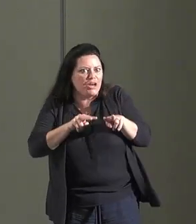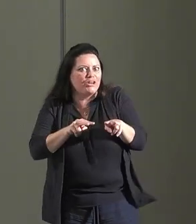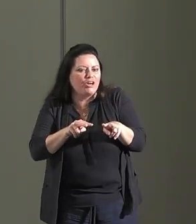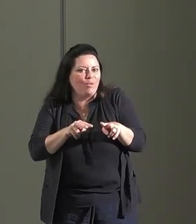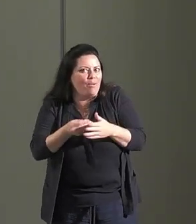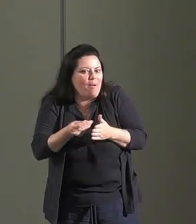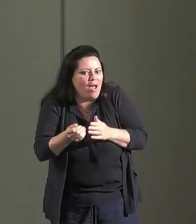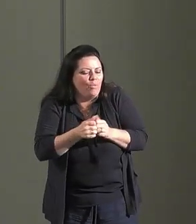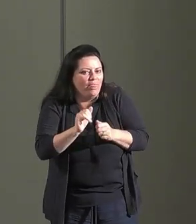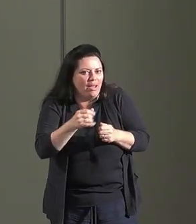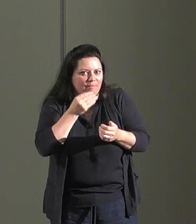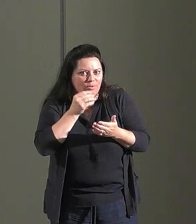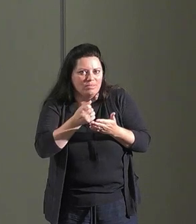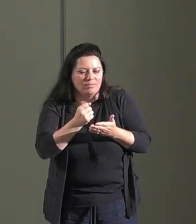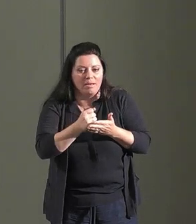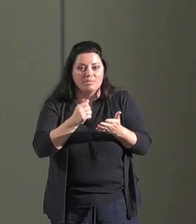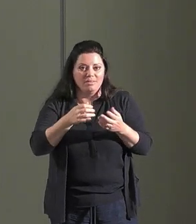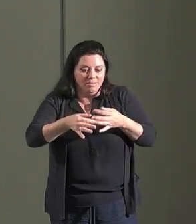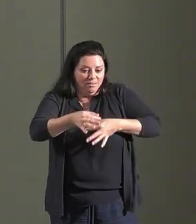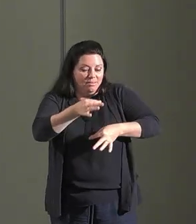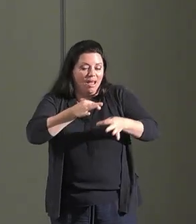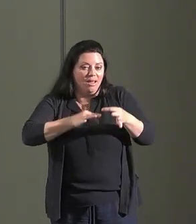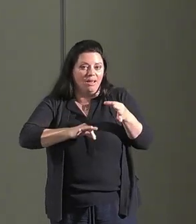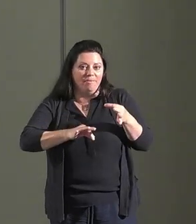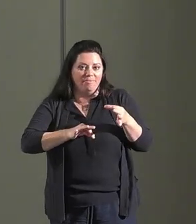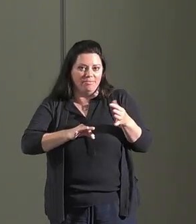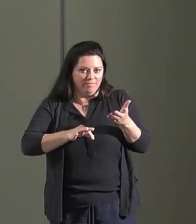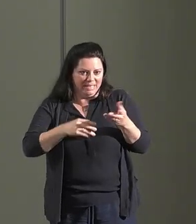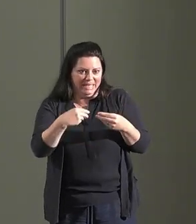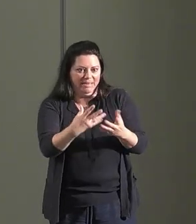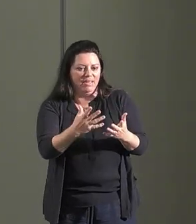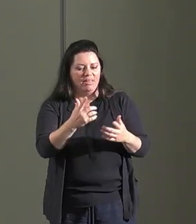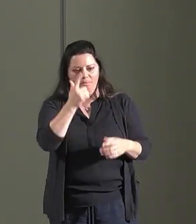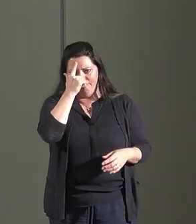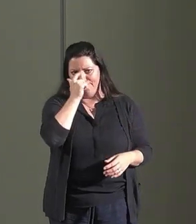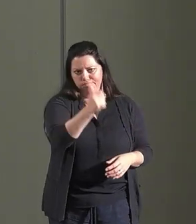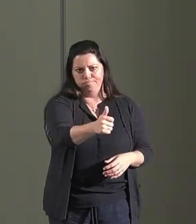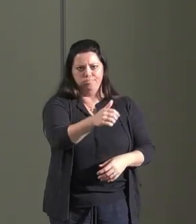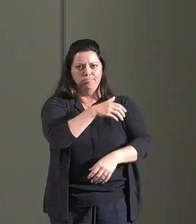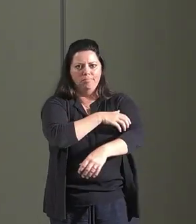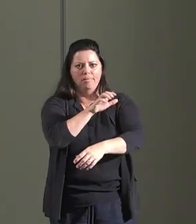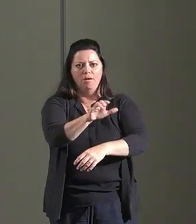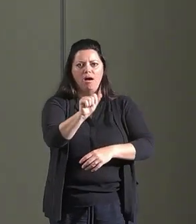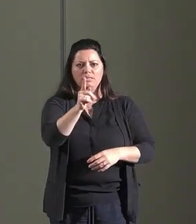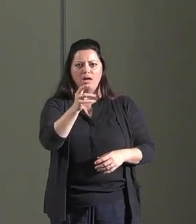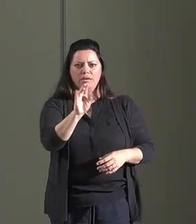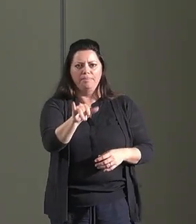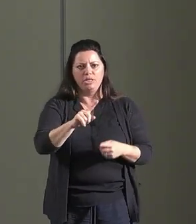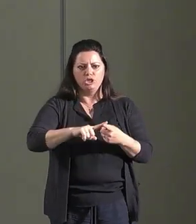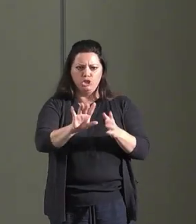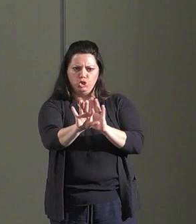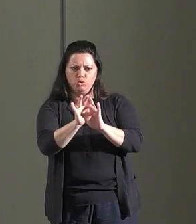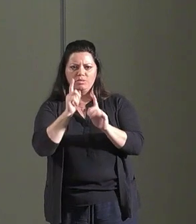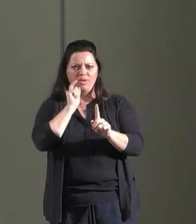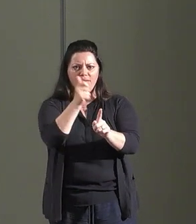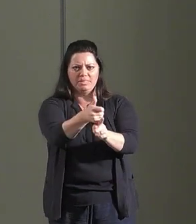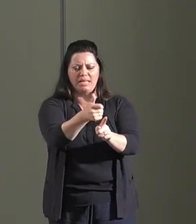stamps instead of giving them autonomy to choose what they need for themselves and their families.